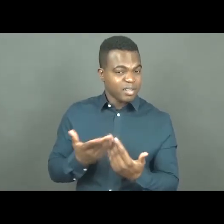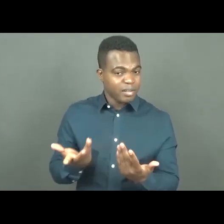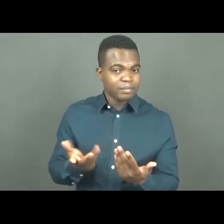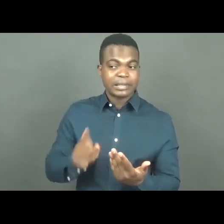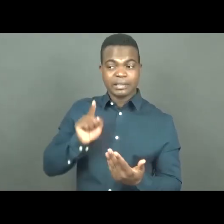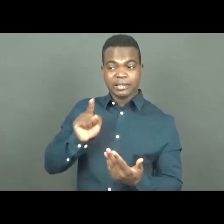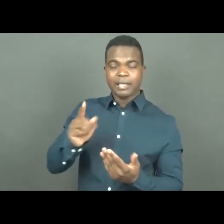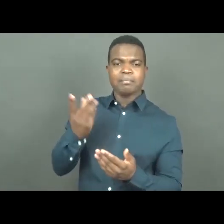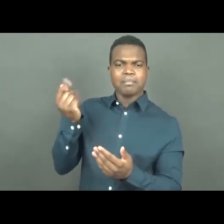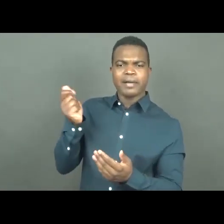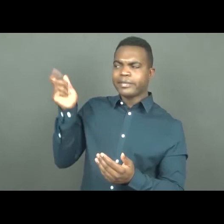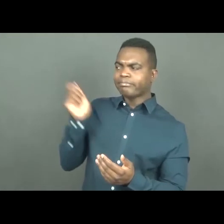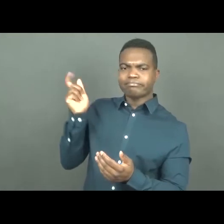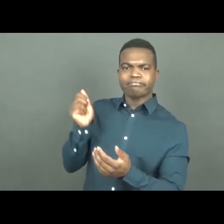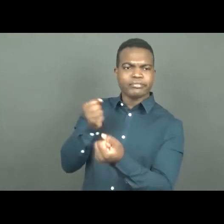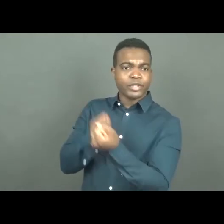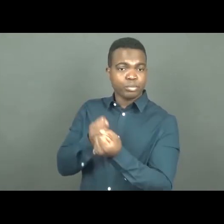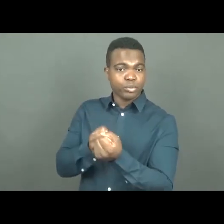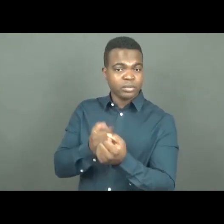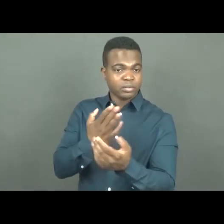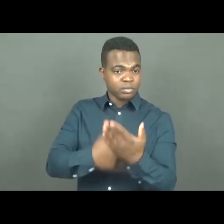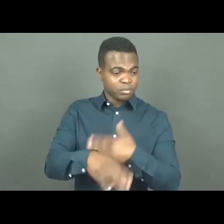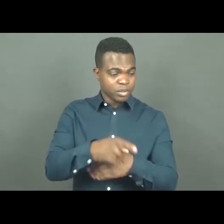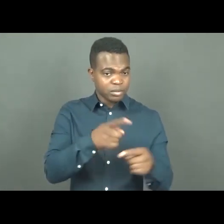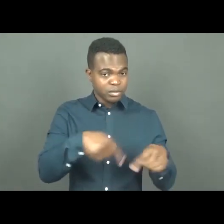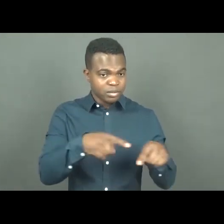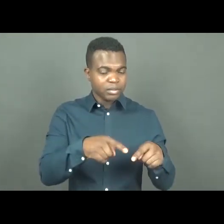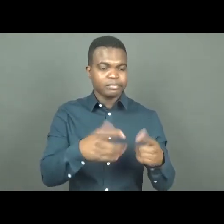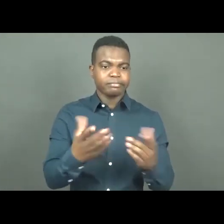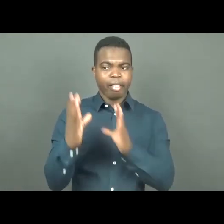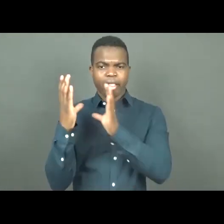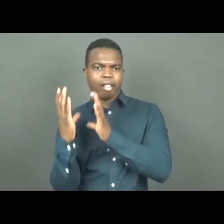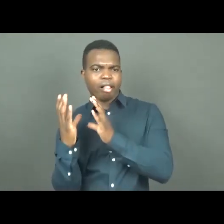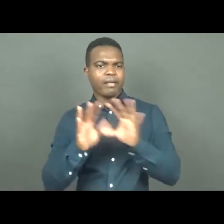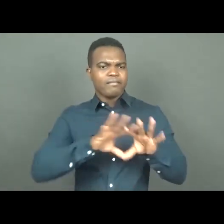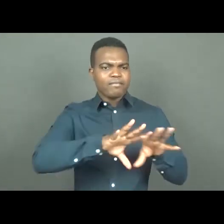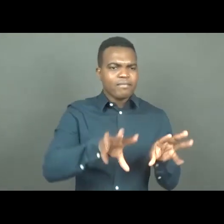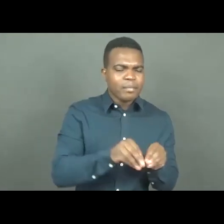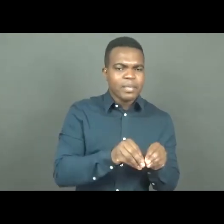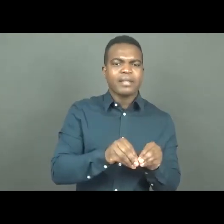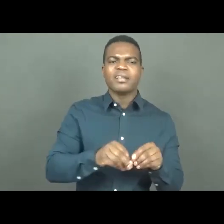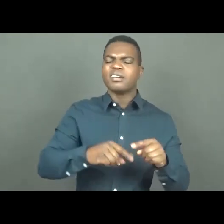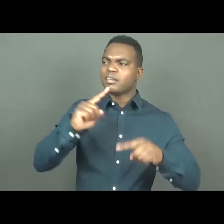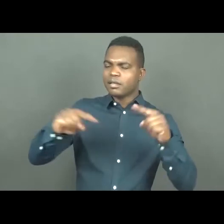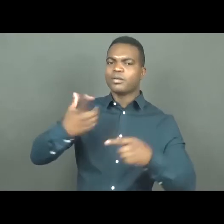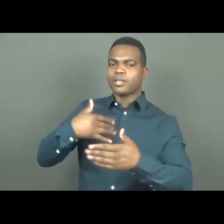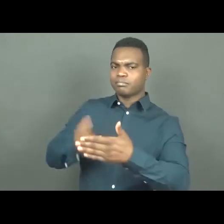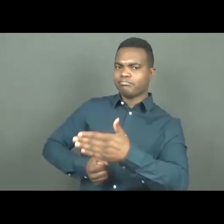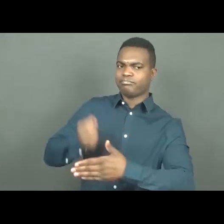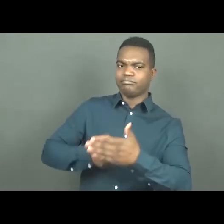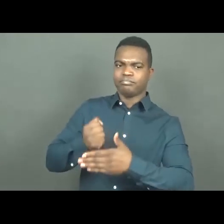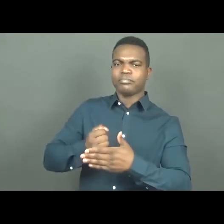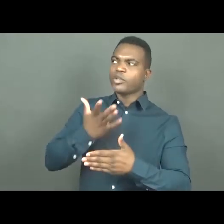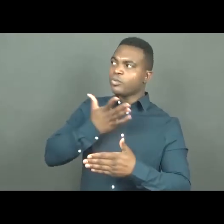collected from the census and the monograph. So that has been helpful, because when